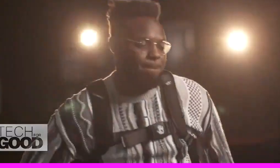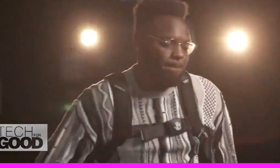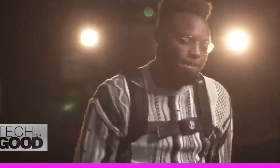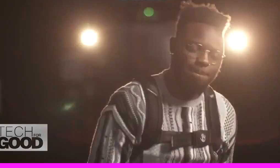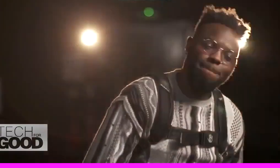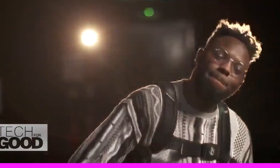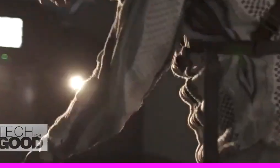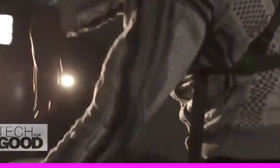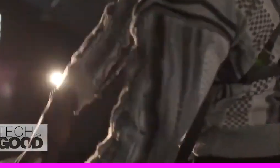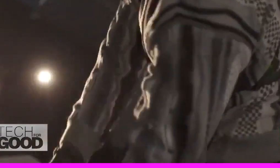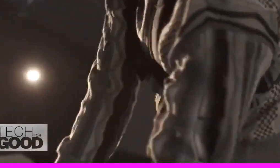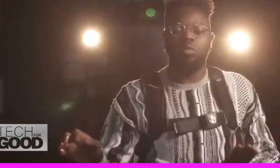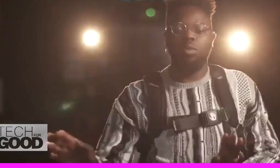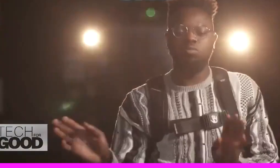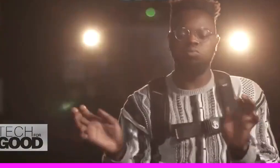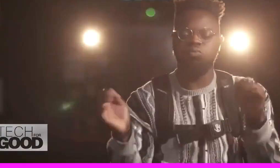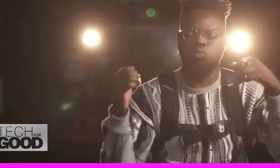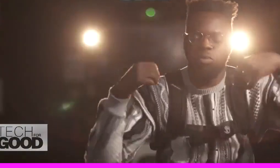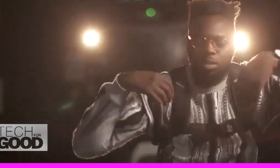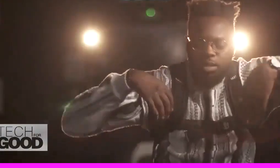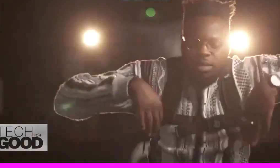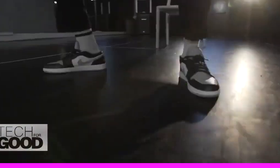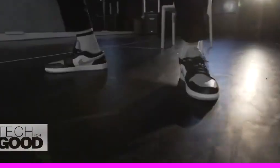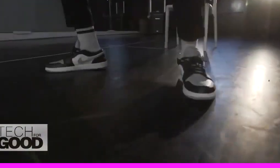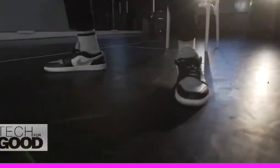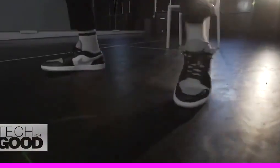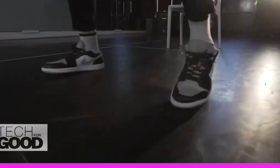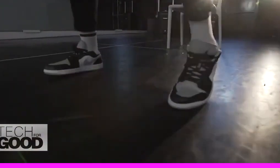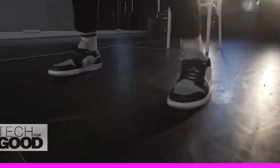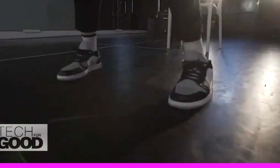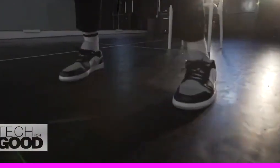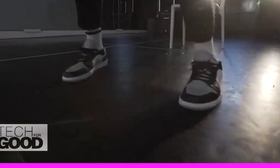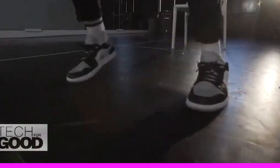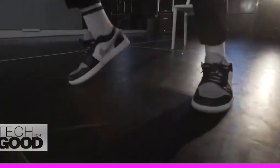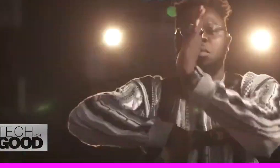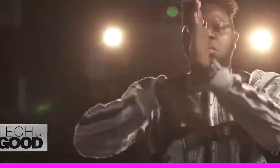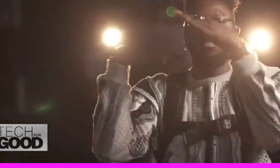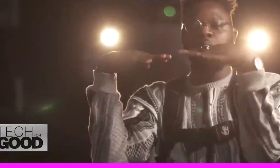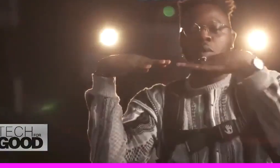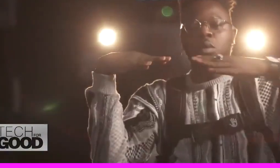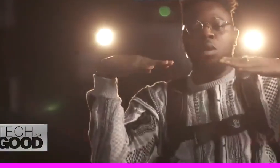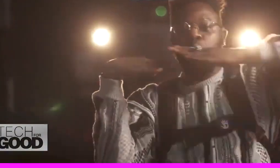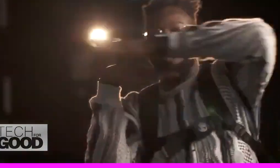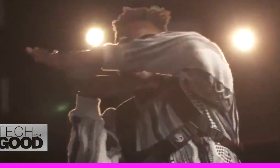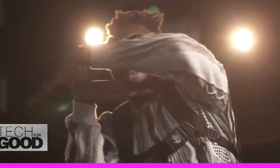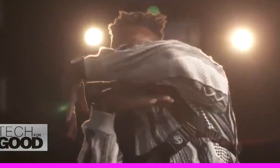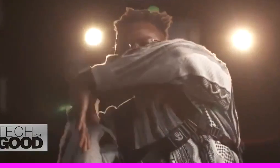I'm one of the few professional deaf dancers. I want to see the number of deaf dancer role models grow,